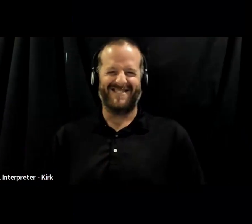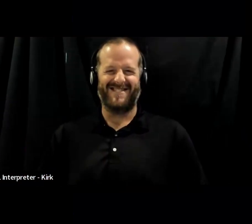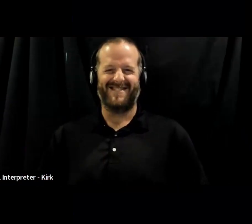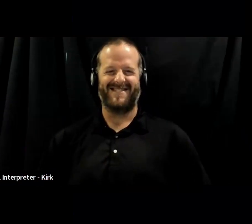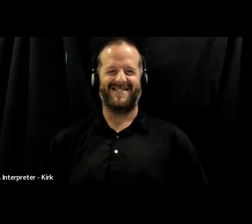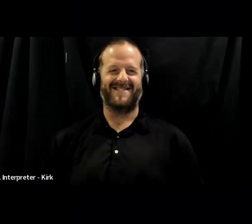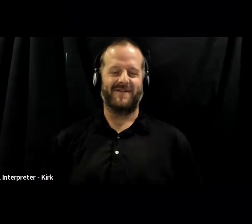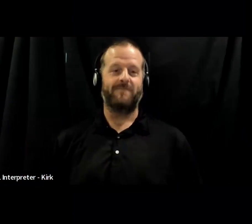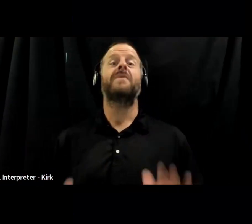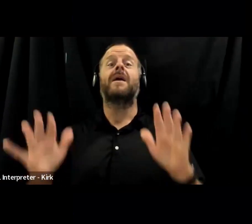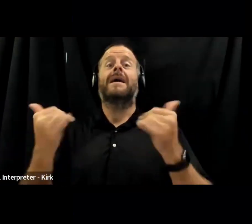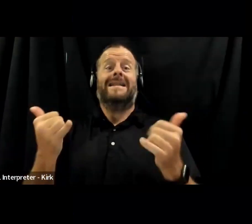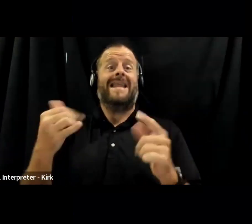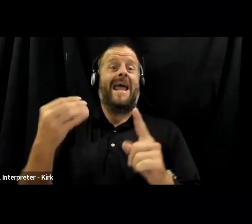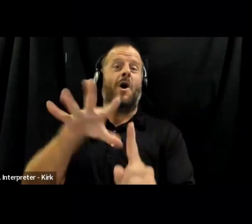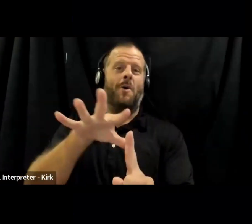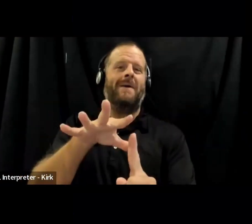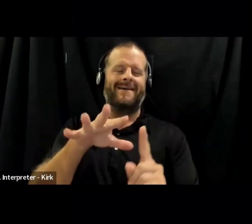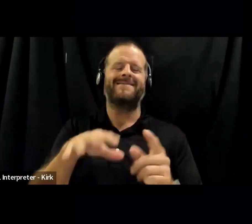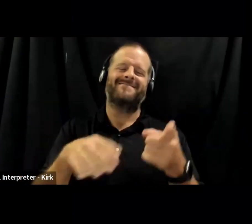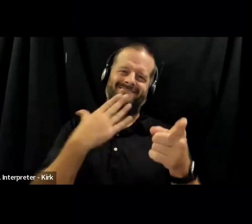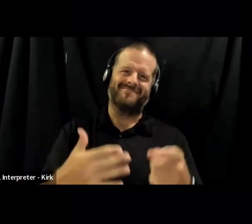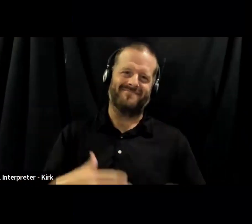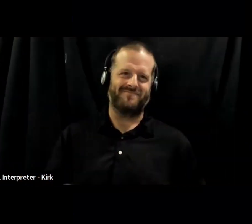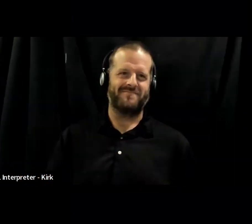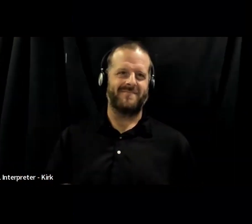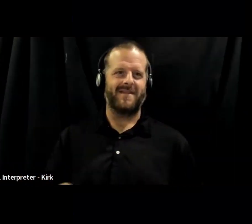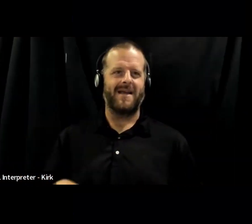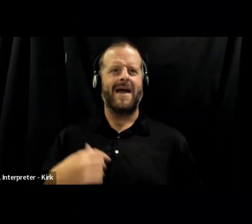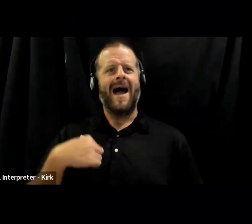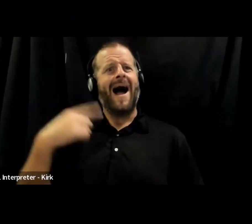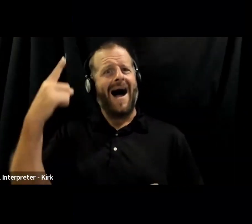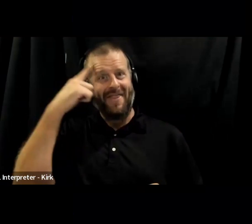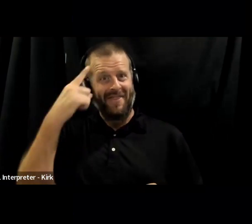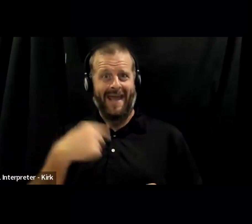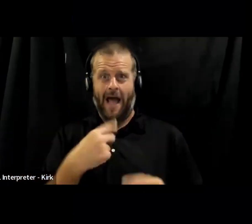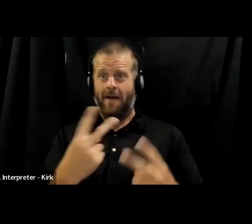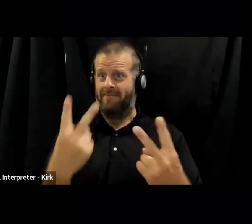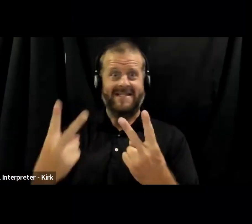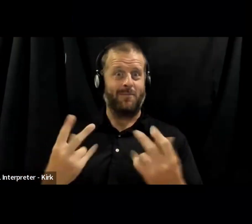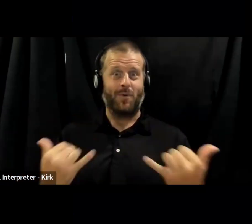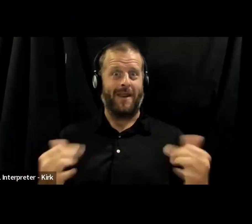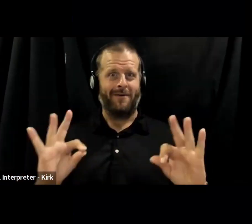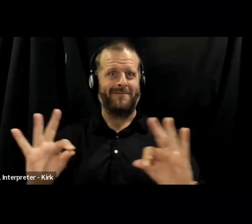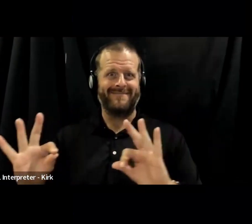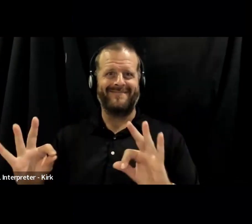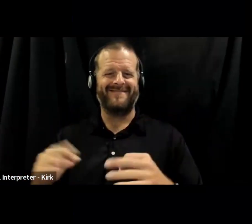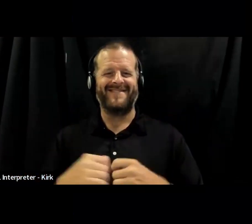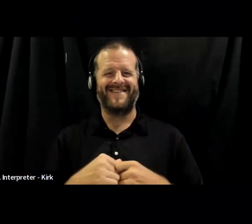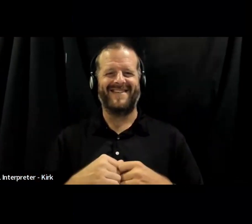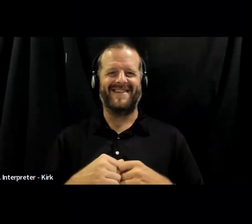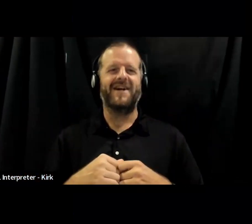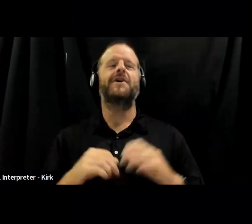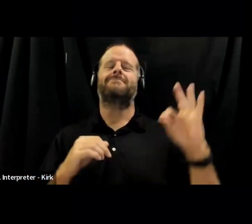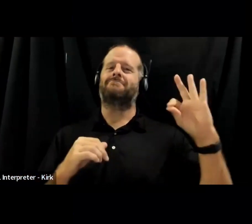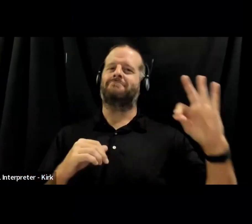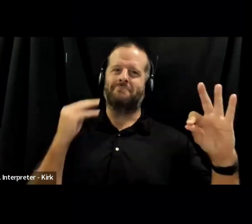now. You're pinned. And I think I'm visible now, right? You're good. All right.